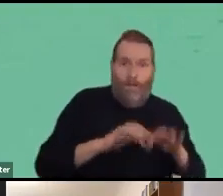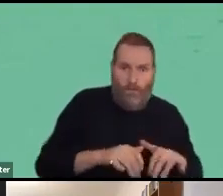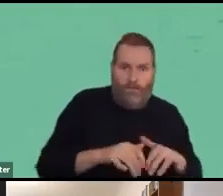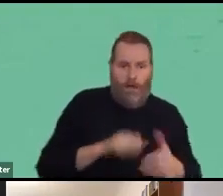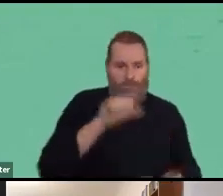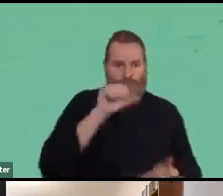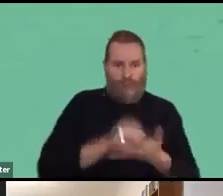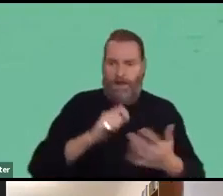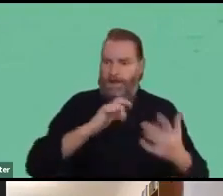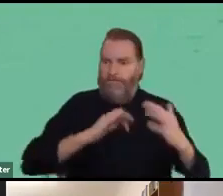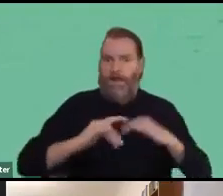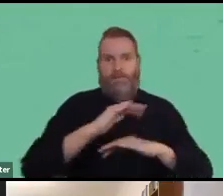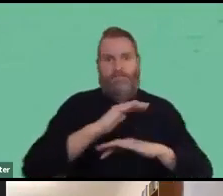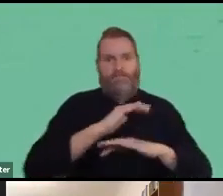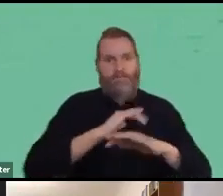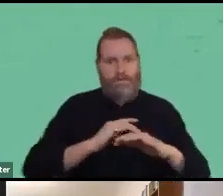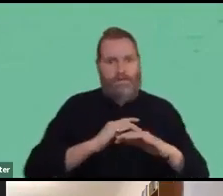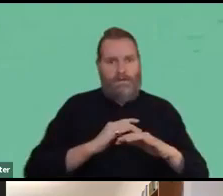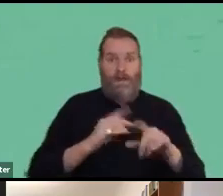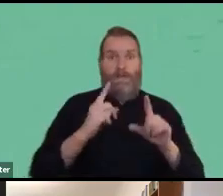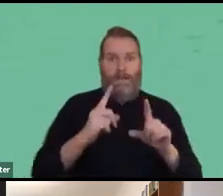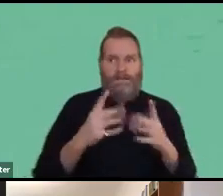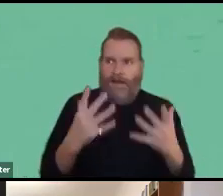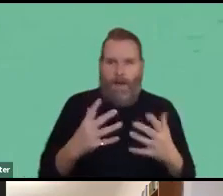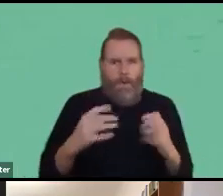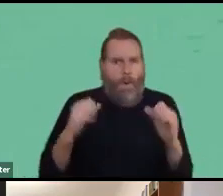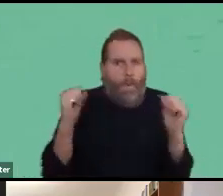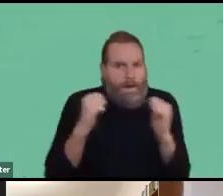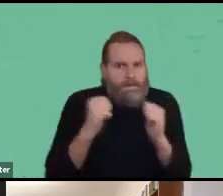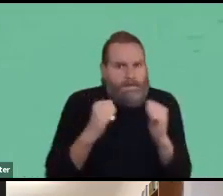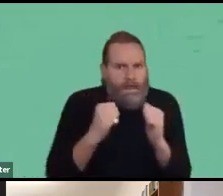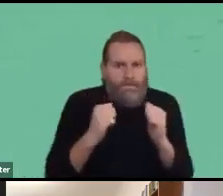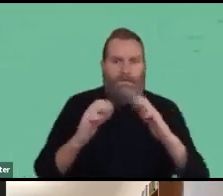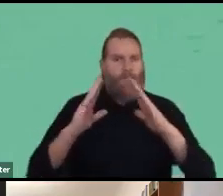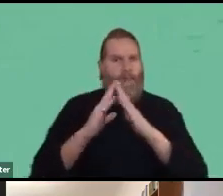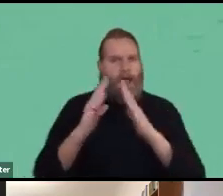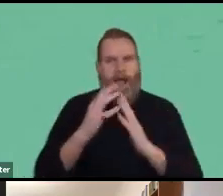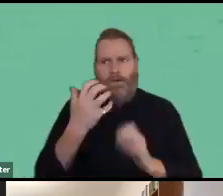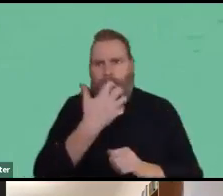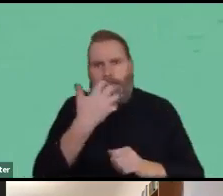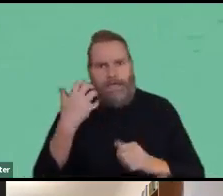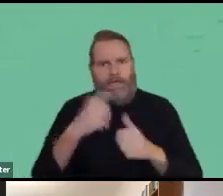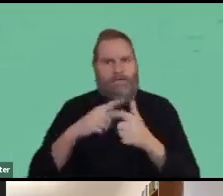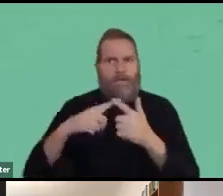plus we know we're into winter now and it costs more to heat and to light so I absolutely take